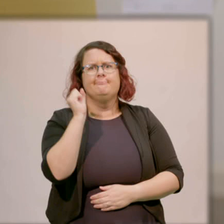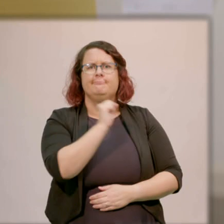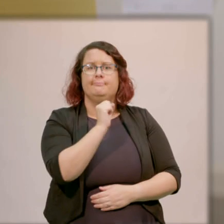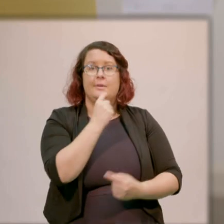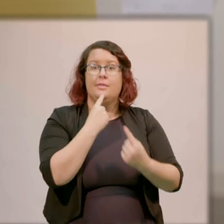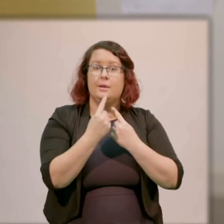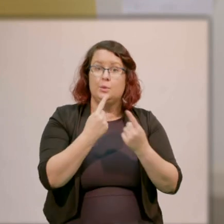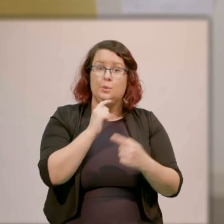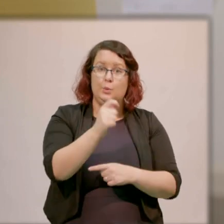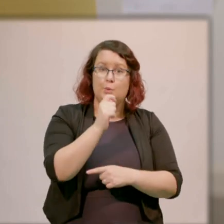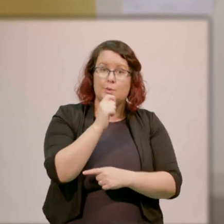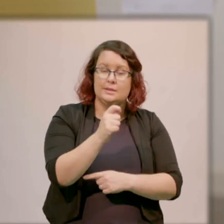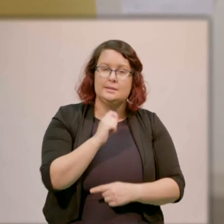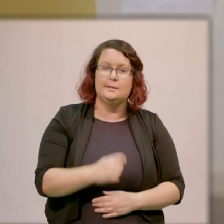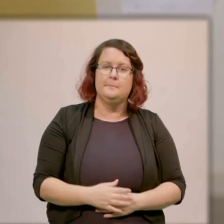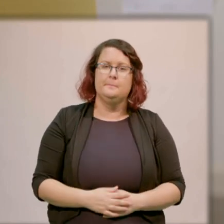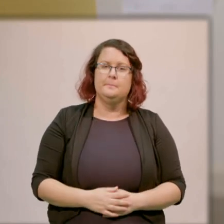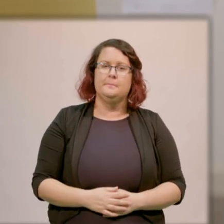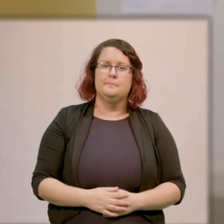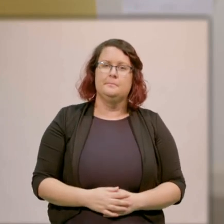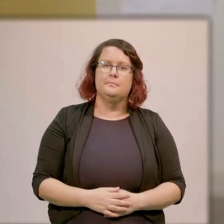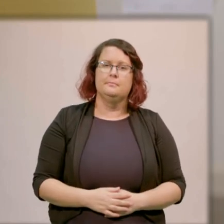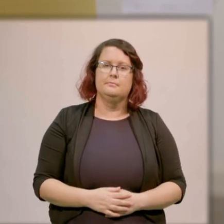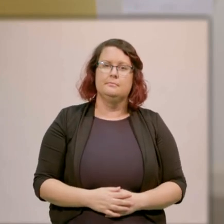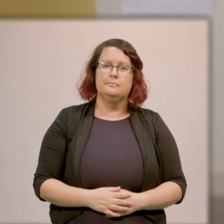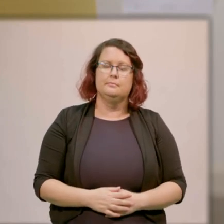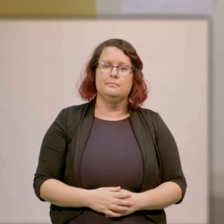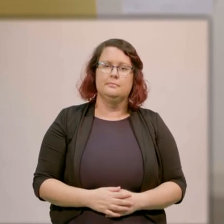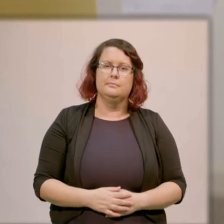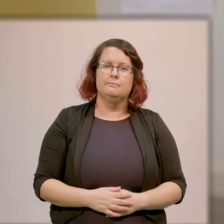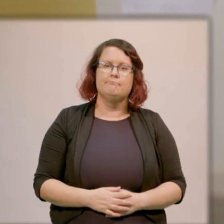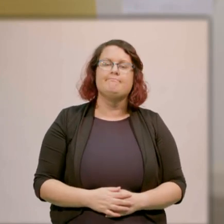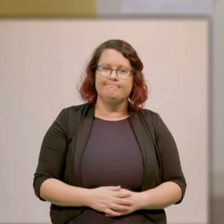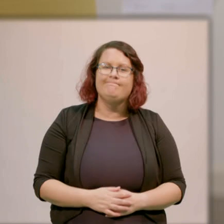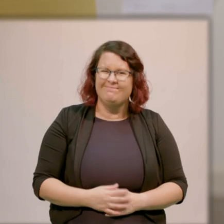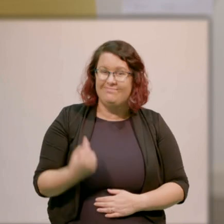that supports the news report?